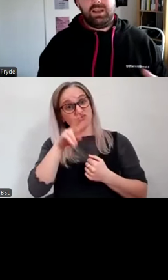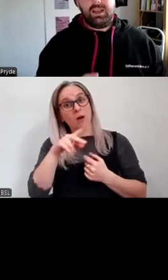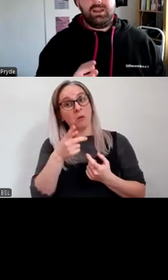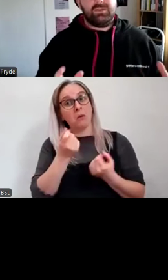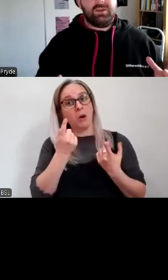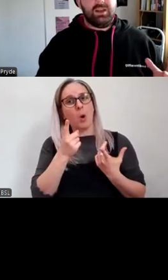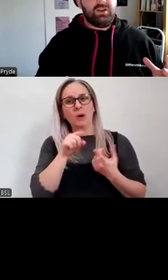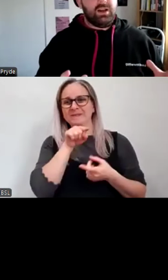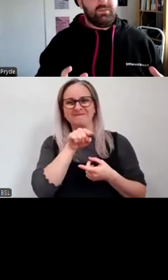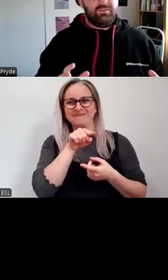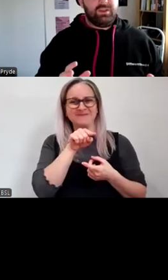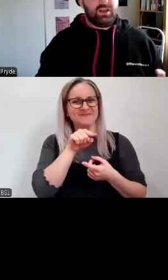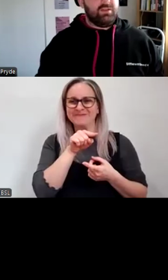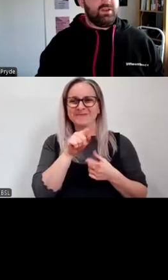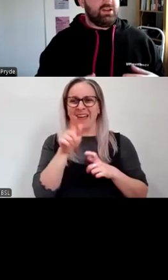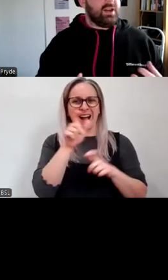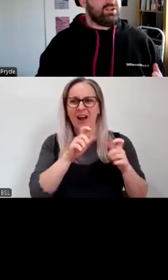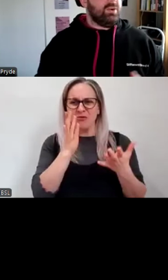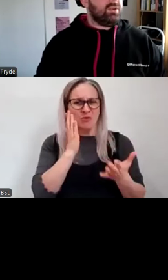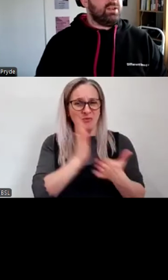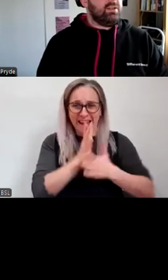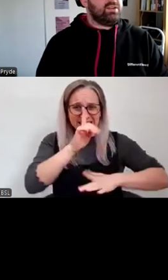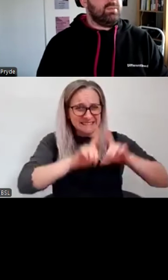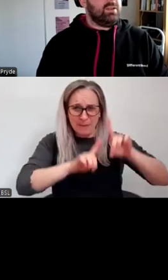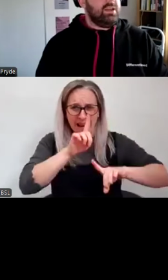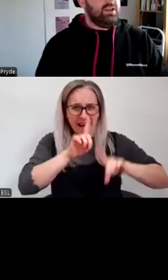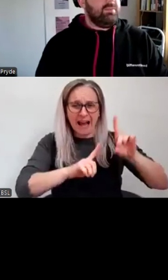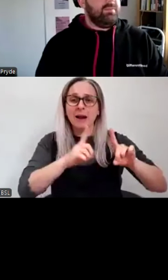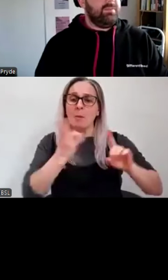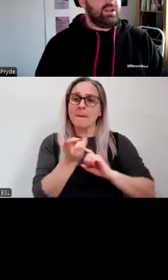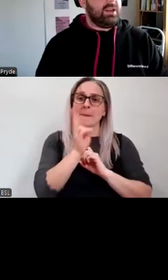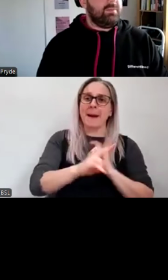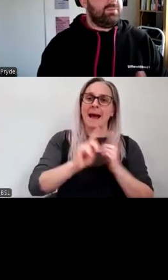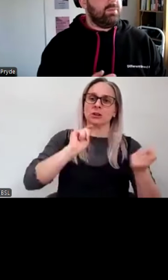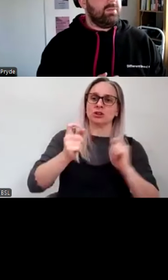That gives a bit of a crash course into some of the problems